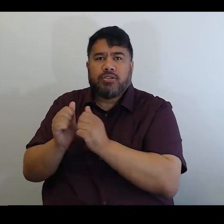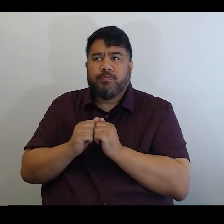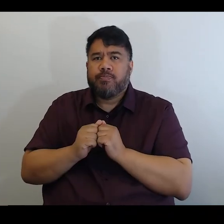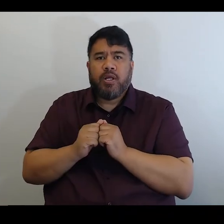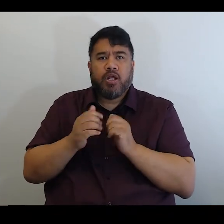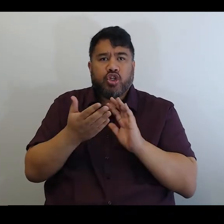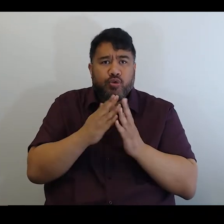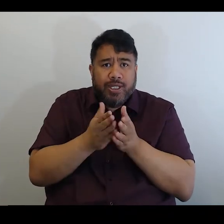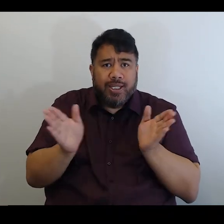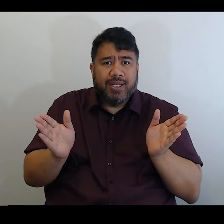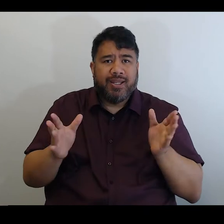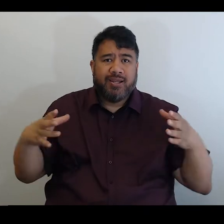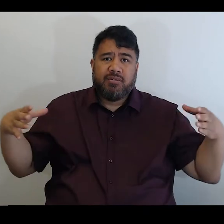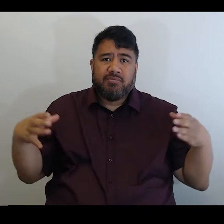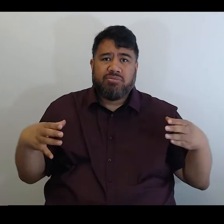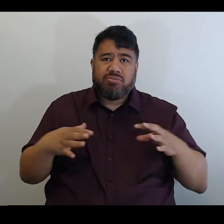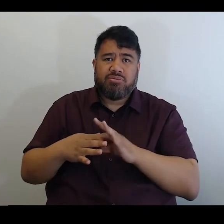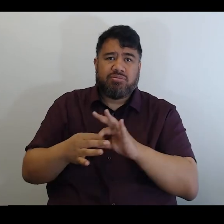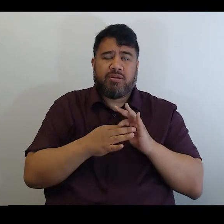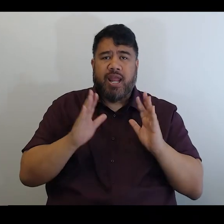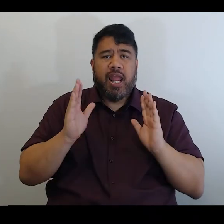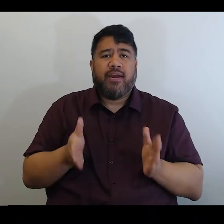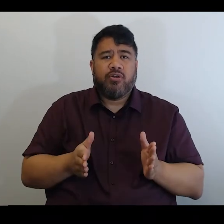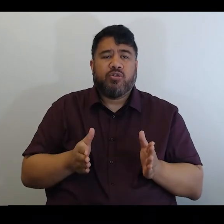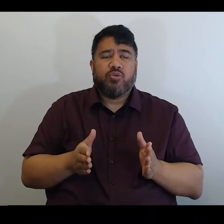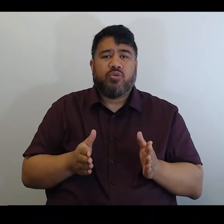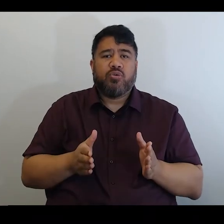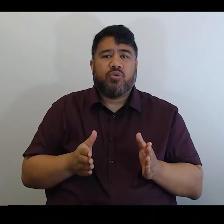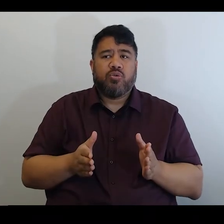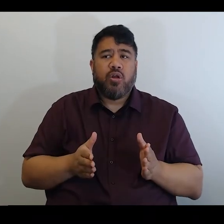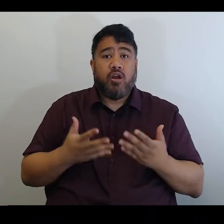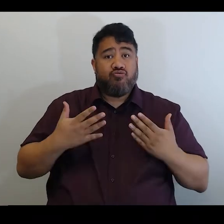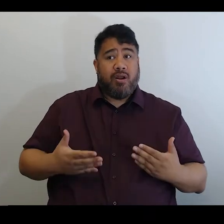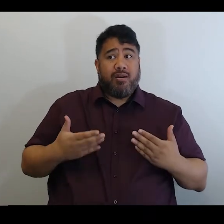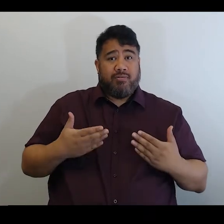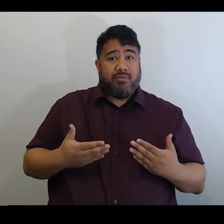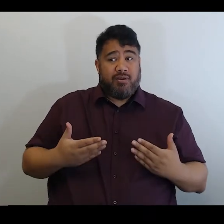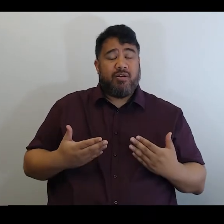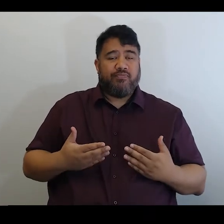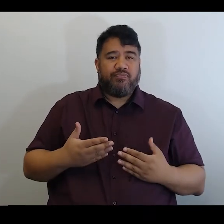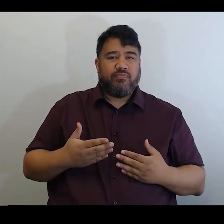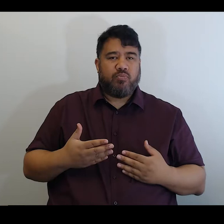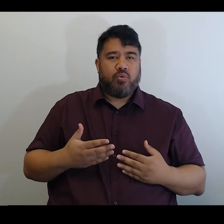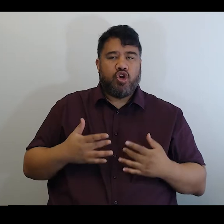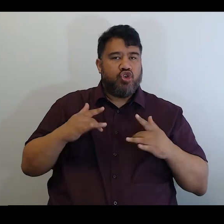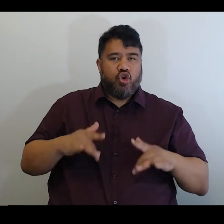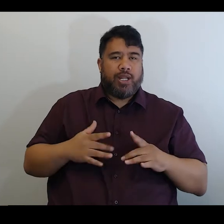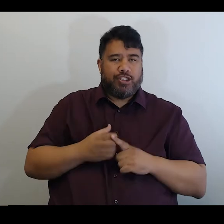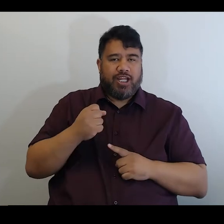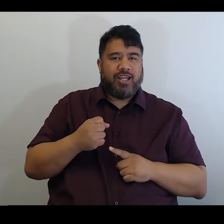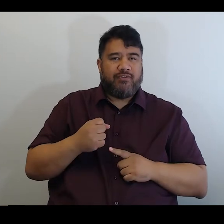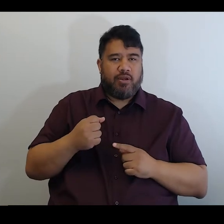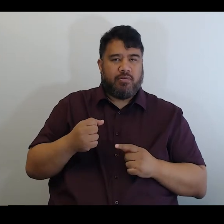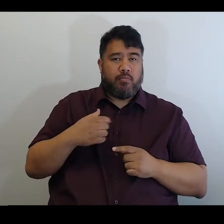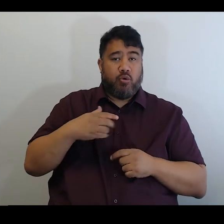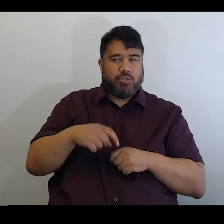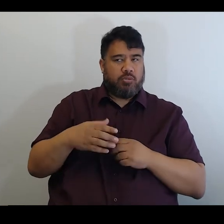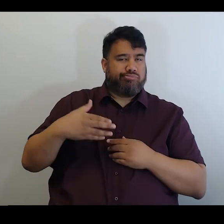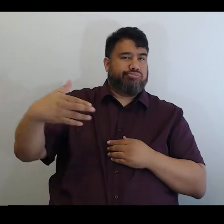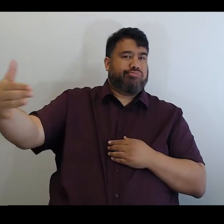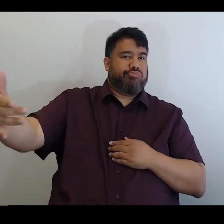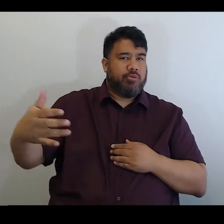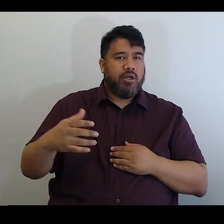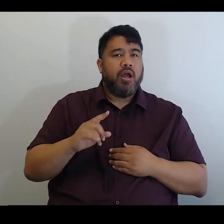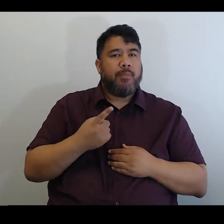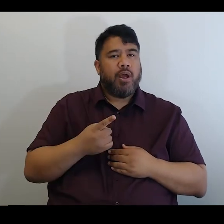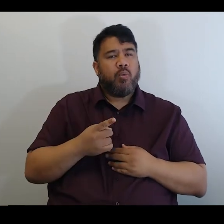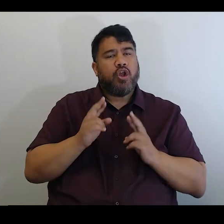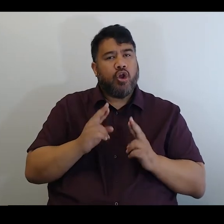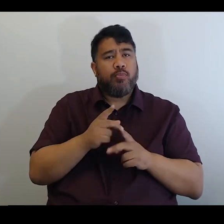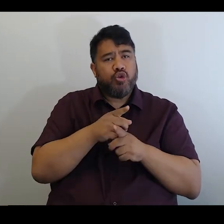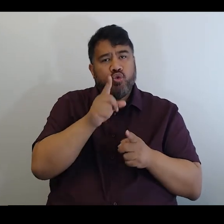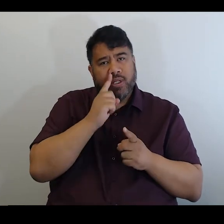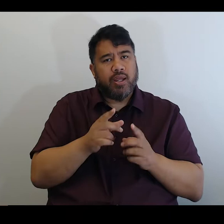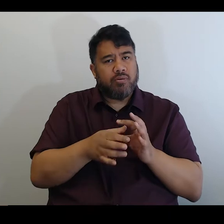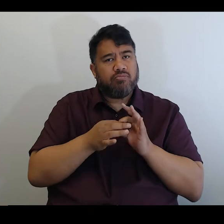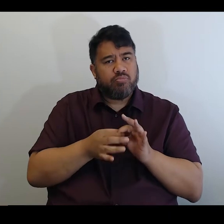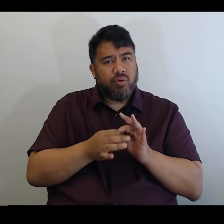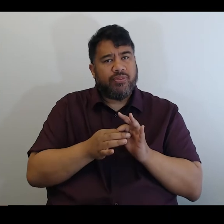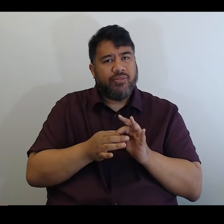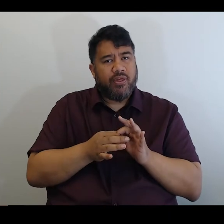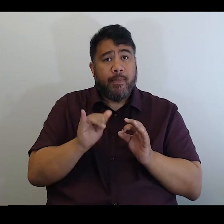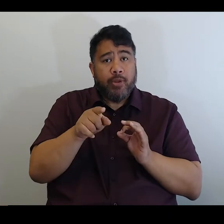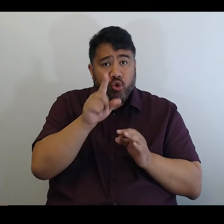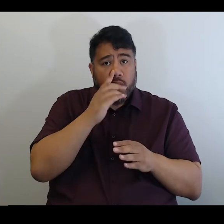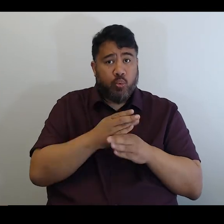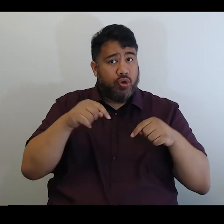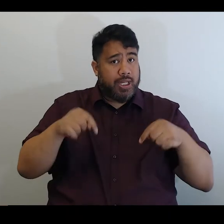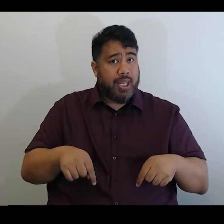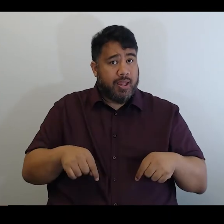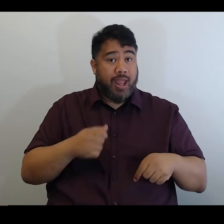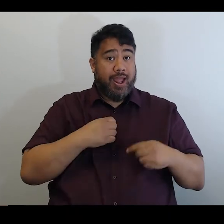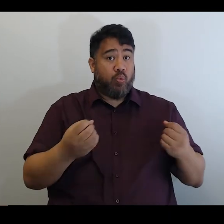It is early days for us, but we are a really ambitious organization. We are recruiting, so please make sure you do keep a lookout on the website for roles and for ways to be involved in our important work.